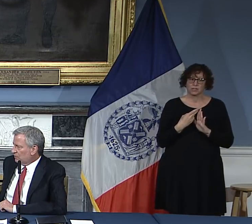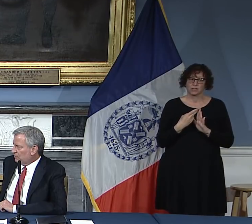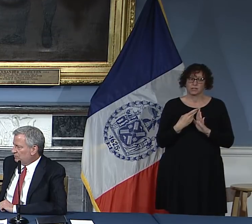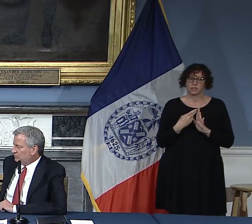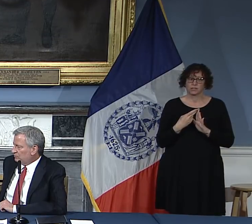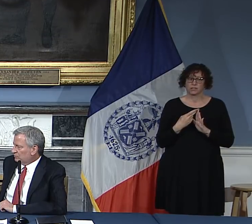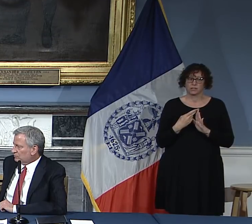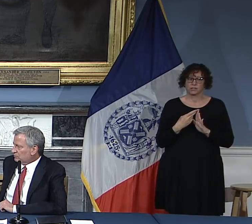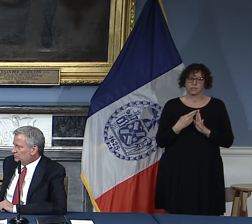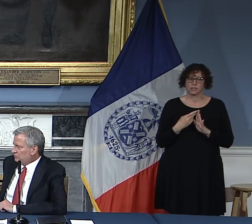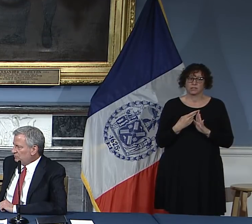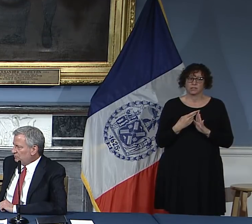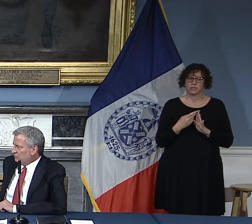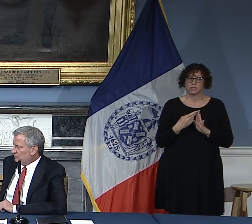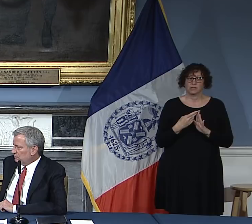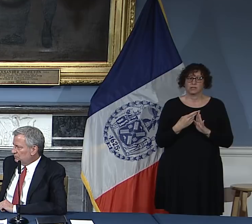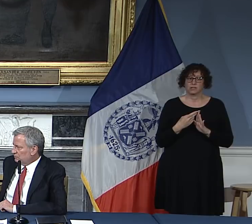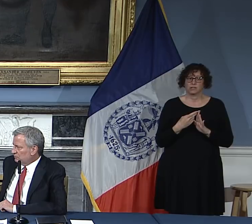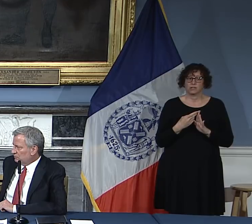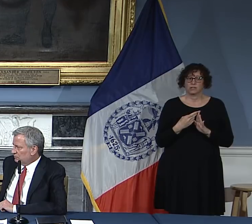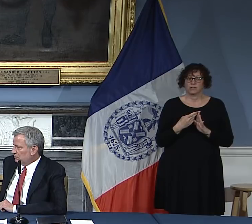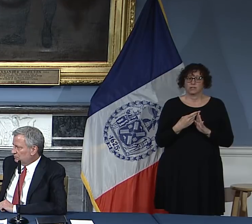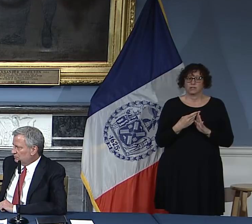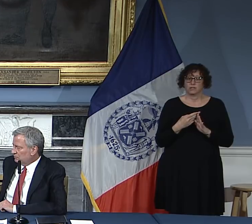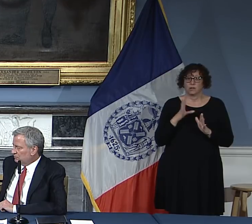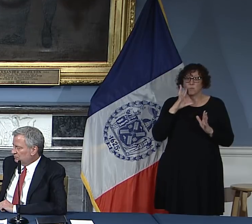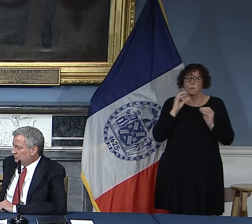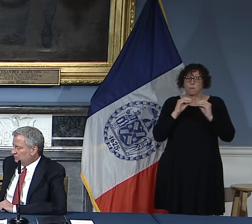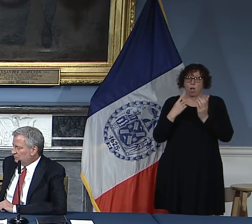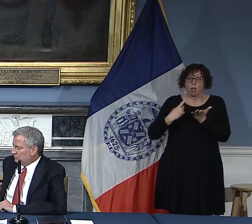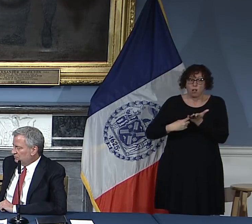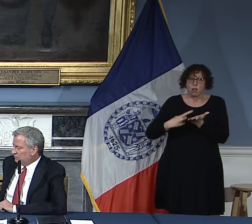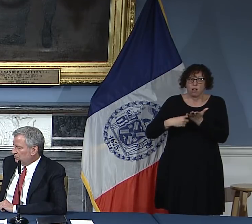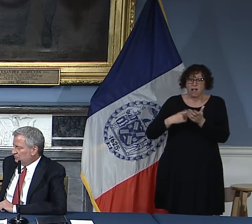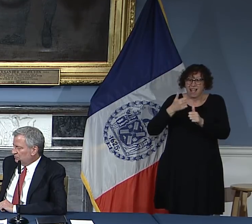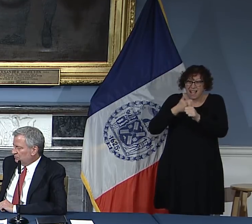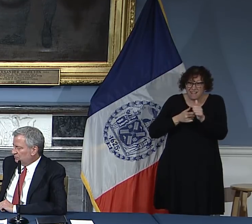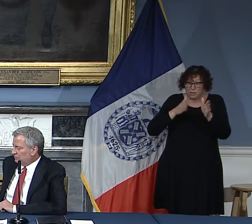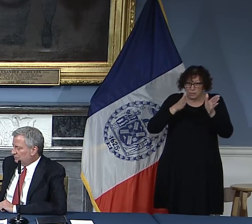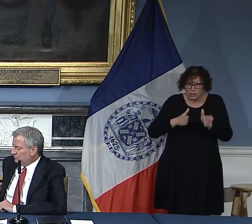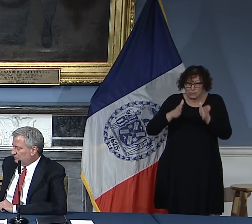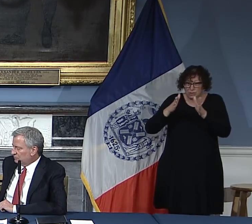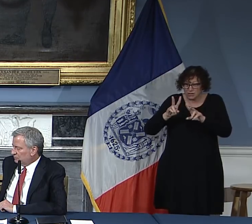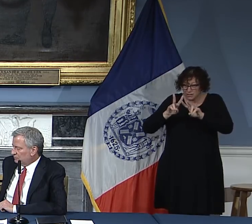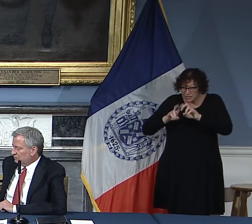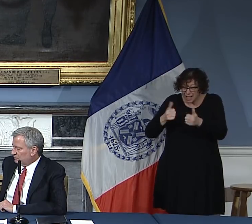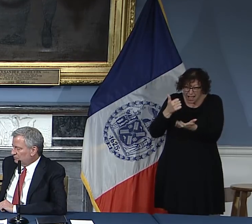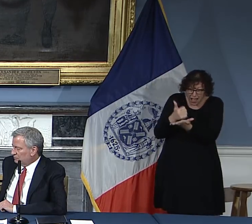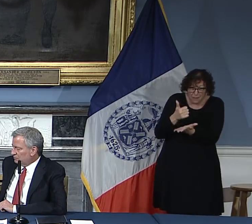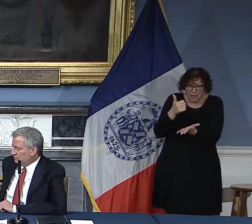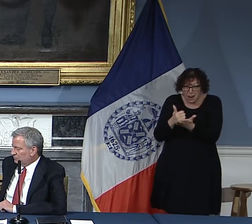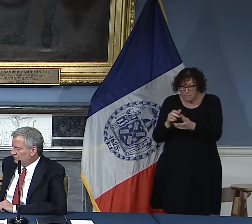BECOMES -- I WILL BE BLUNT HREE. REALLY MEANINGLESS TO G O THROUGH A CASE BY